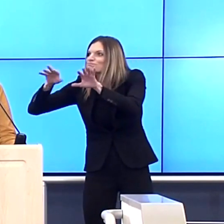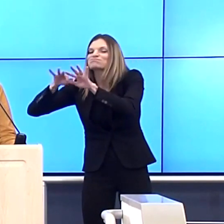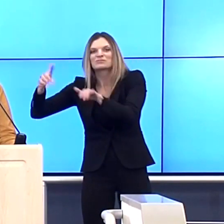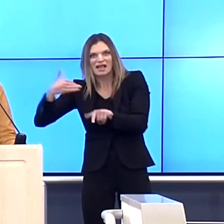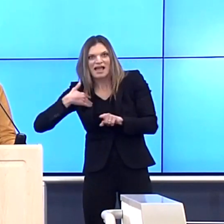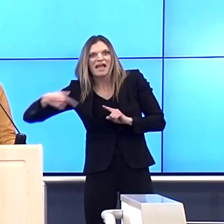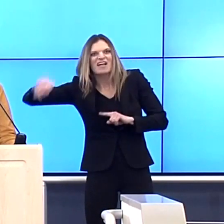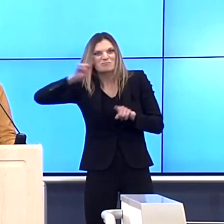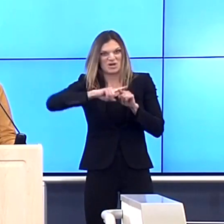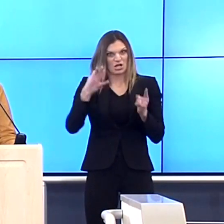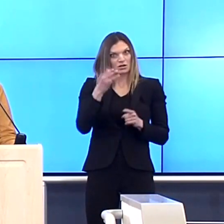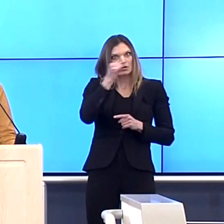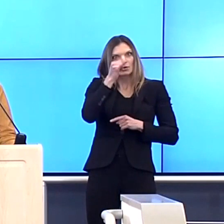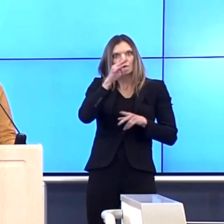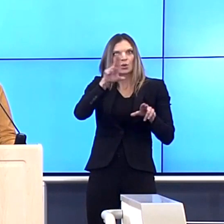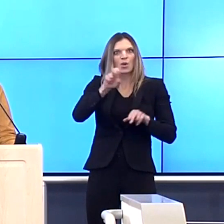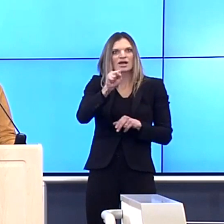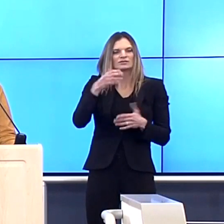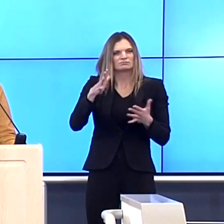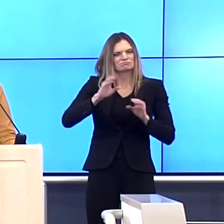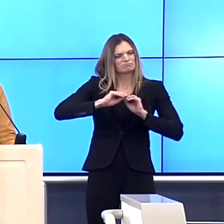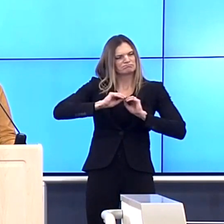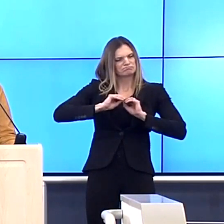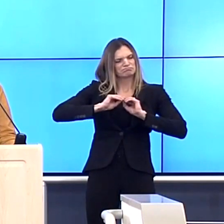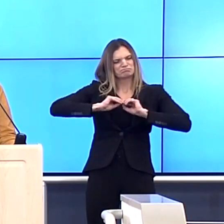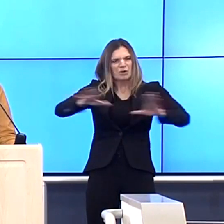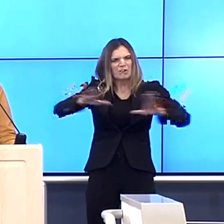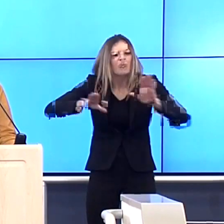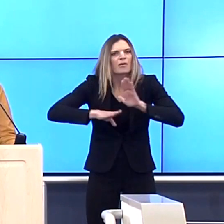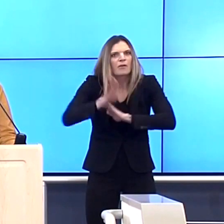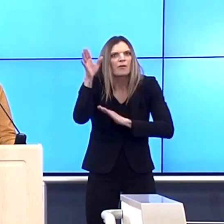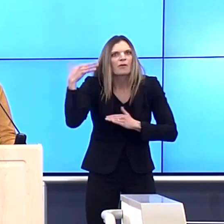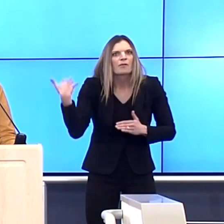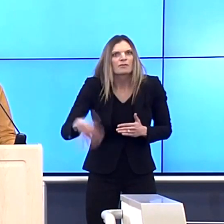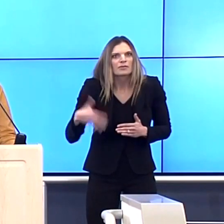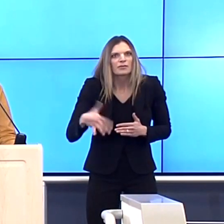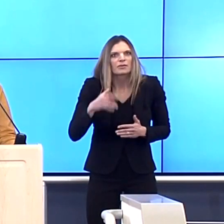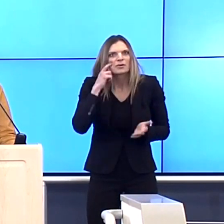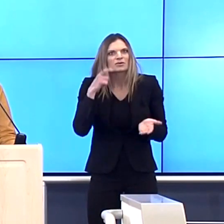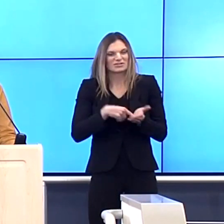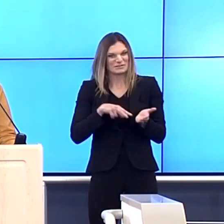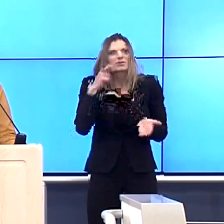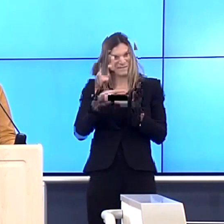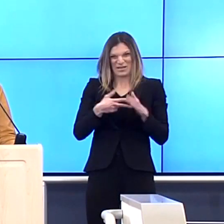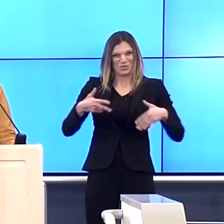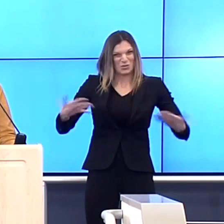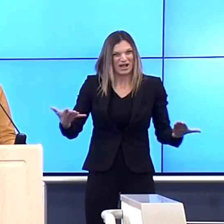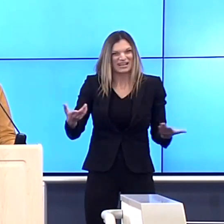4% OF THE WORLD’SOPULATION.AND Y OF THE WORLD’S COVID CASES. OF THE WORLD’S COVID CASES. AND 20% OF THE WORLD’S AND 20% OF THE WORLD’S FATALITIES.